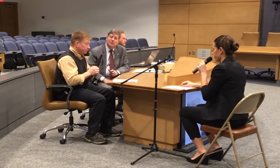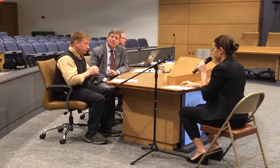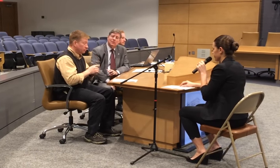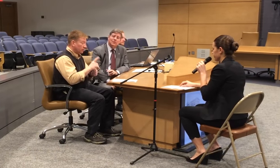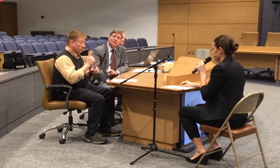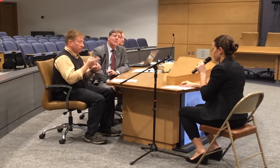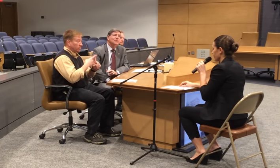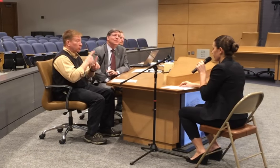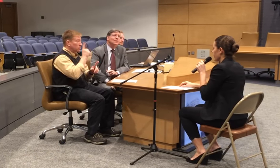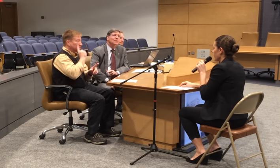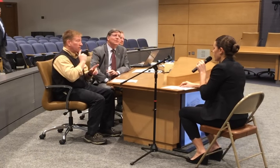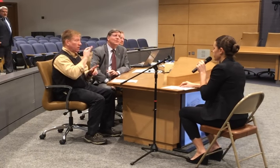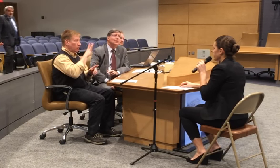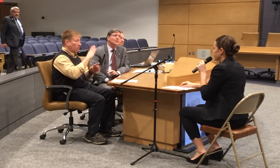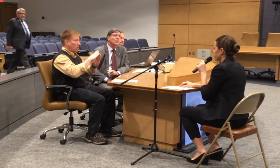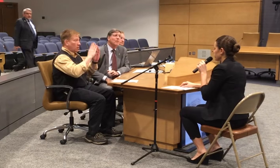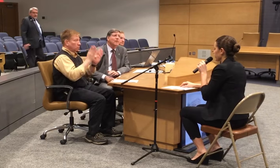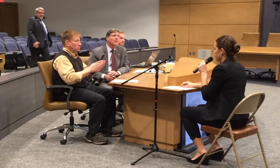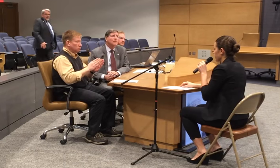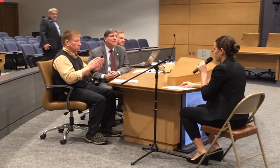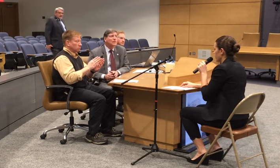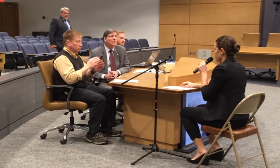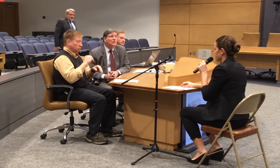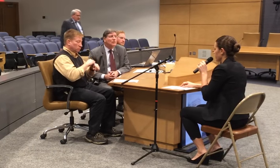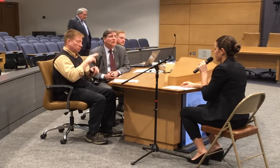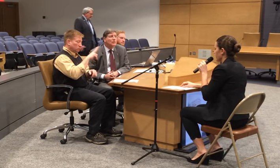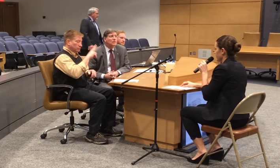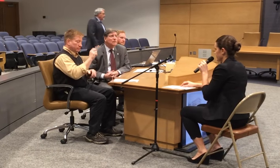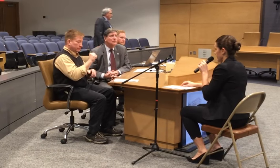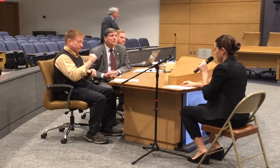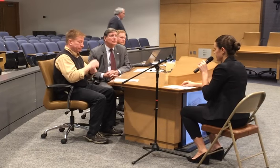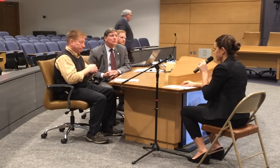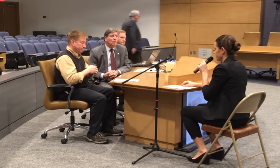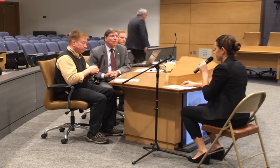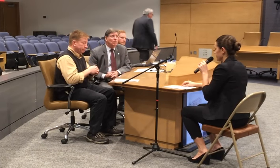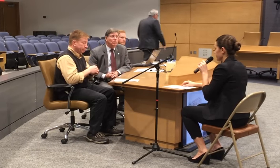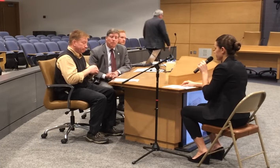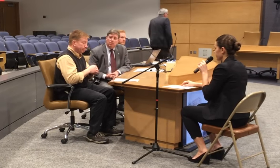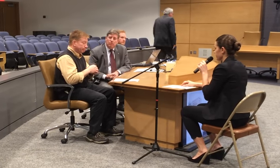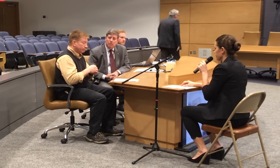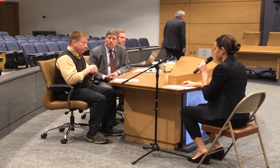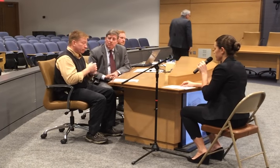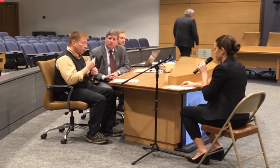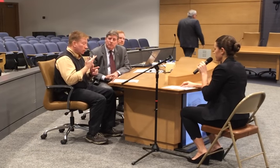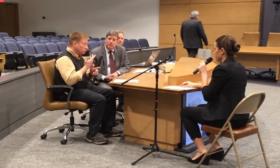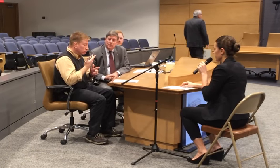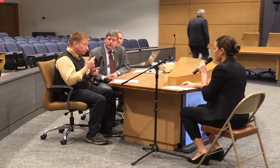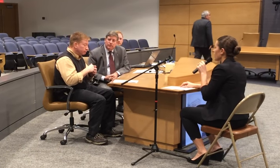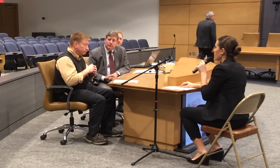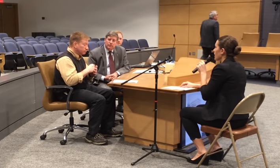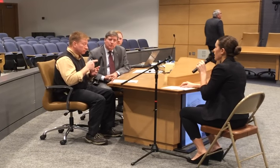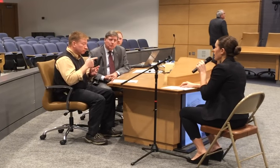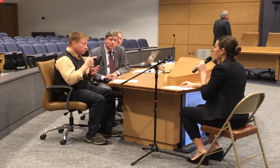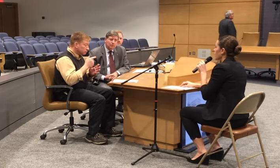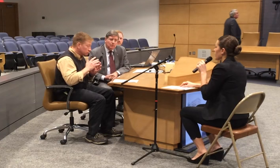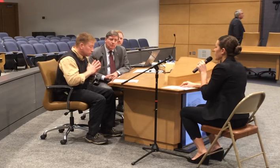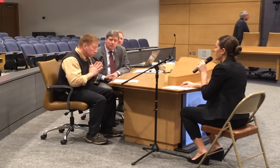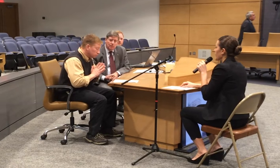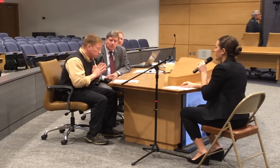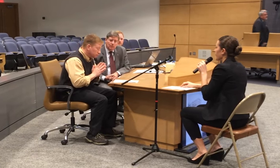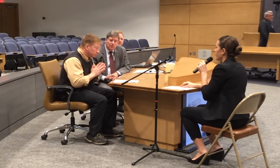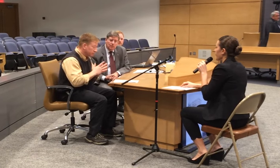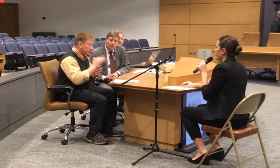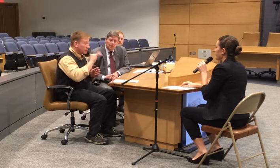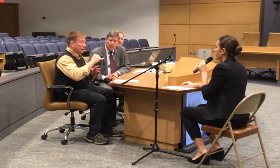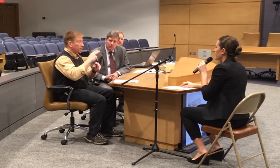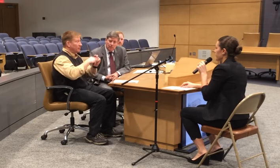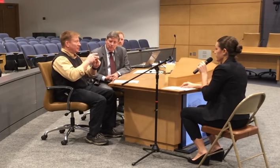It was the first Deaf club house in the United States.